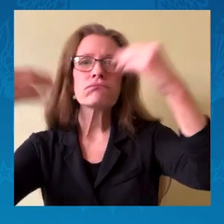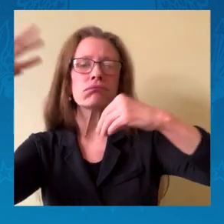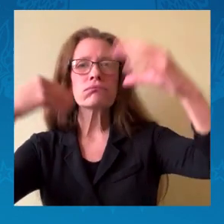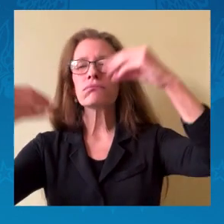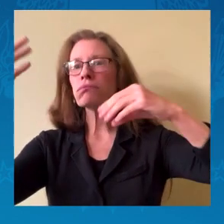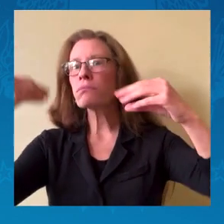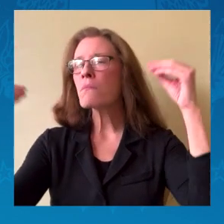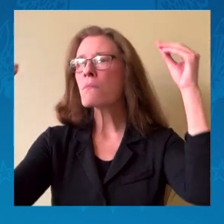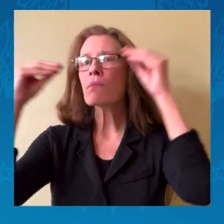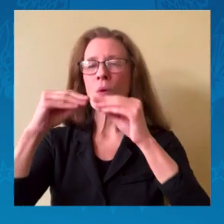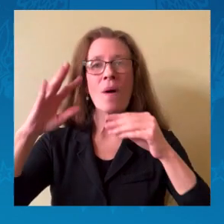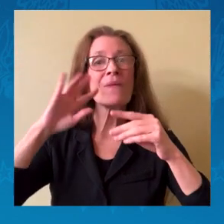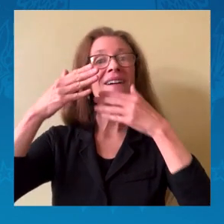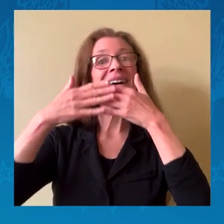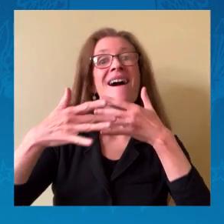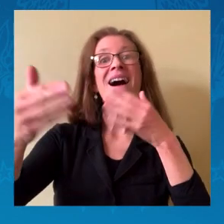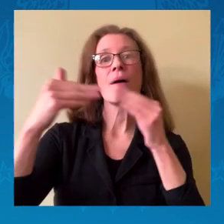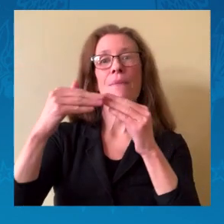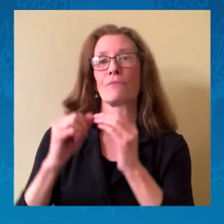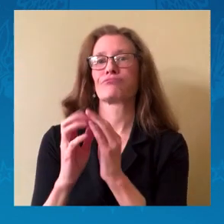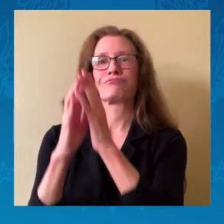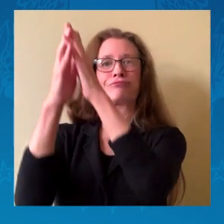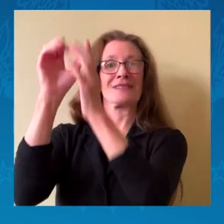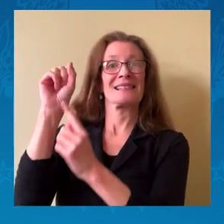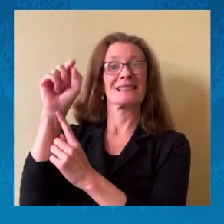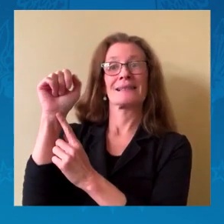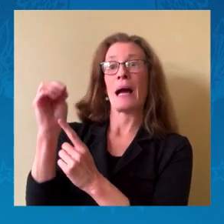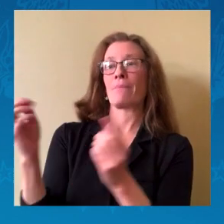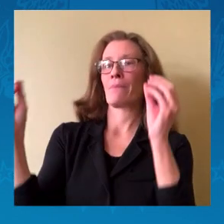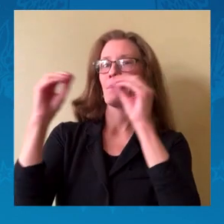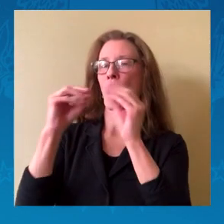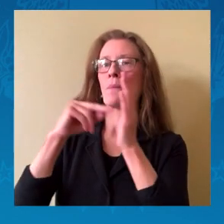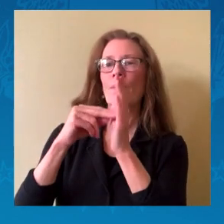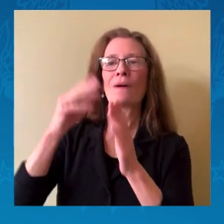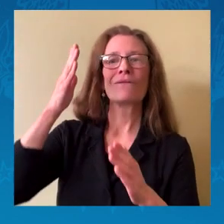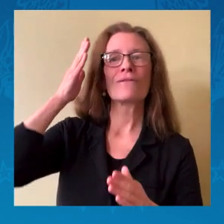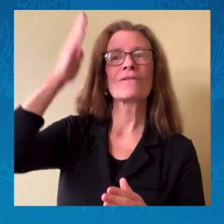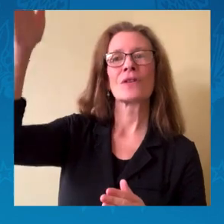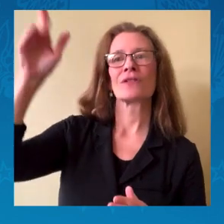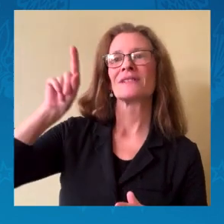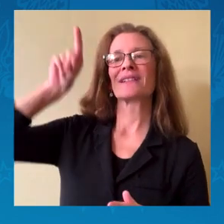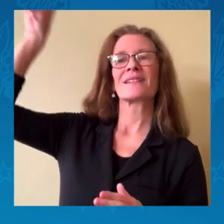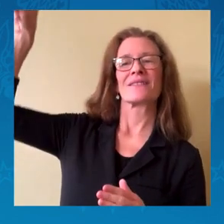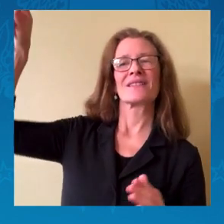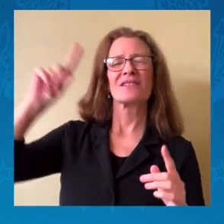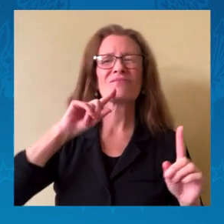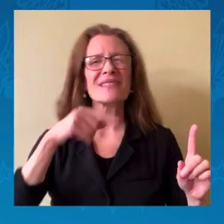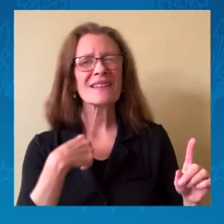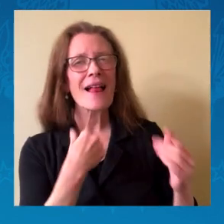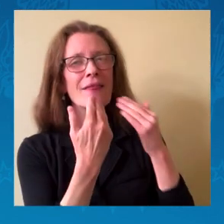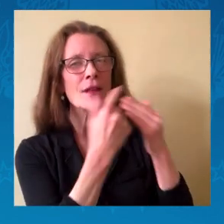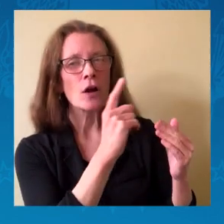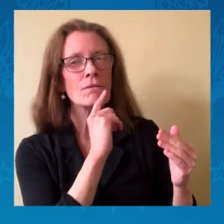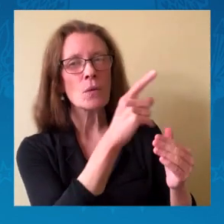I appreciate the opportunity today to comment on this important issue and the importance of STEM to the United States armed forces.